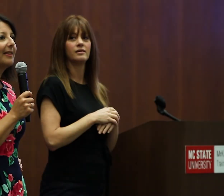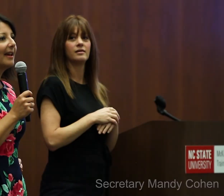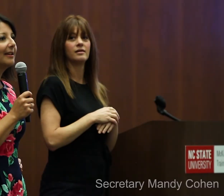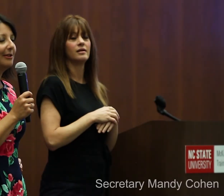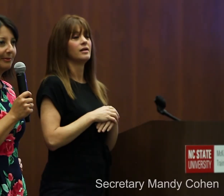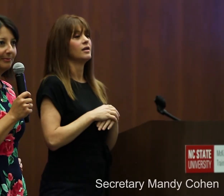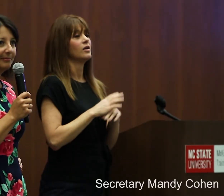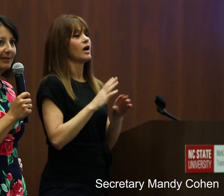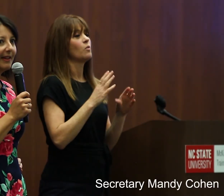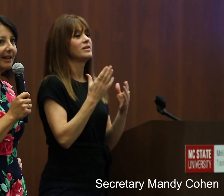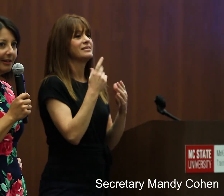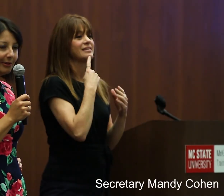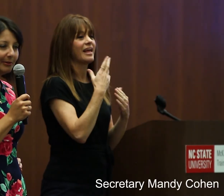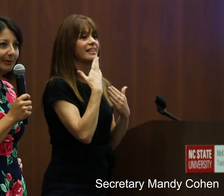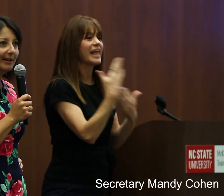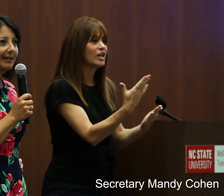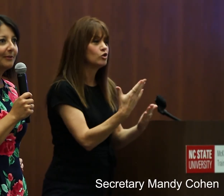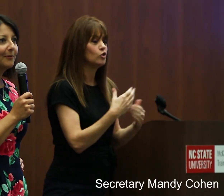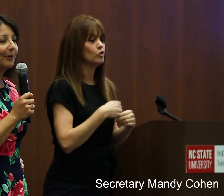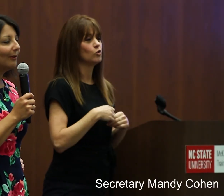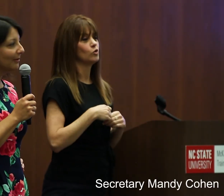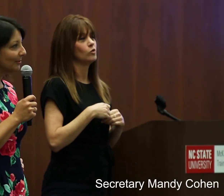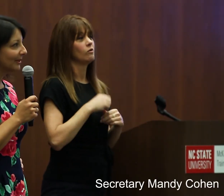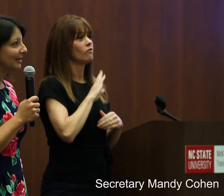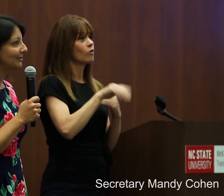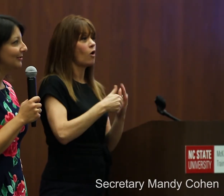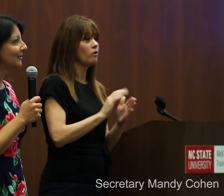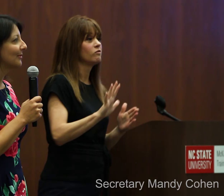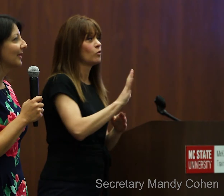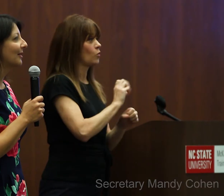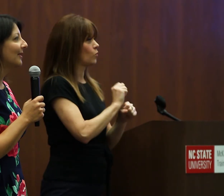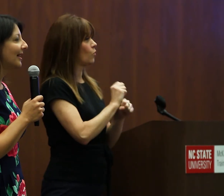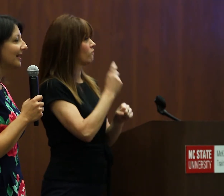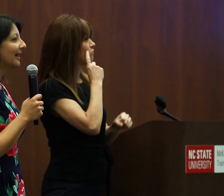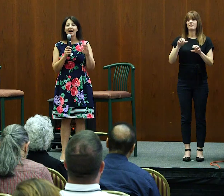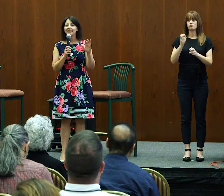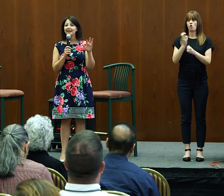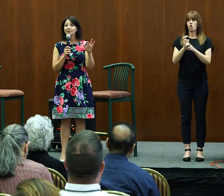I just want to say "Thank You". Thank you for all the work that you do for North Carolina. I think